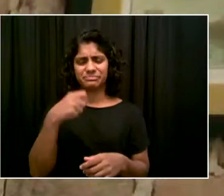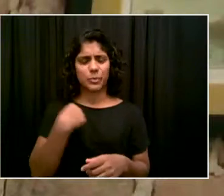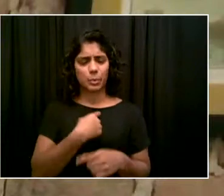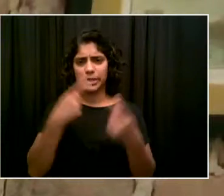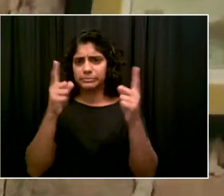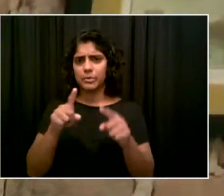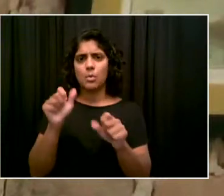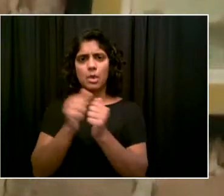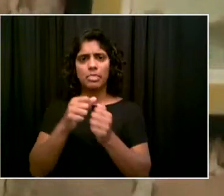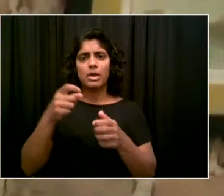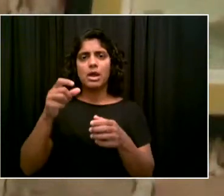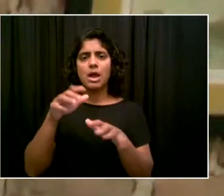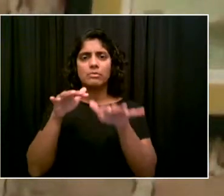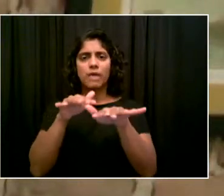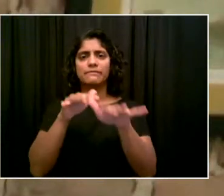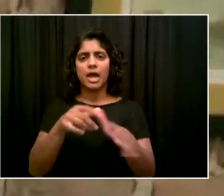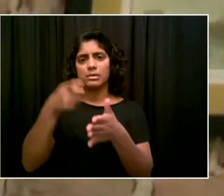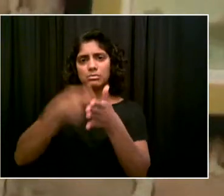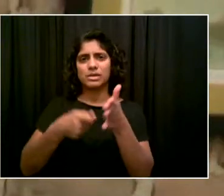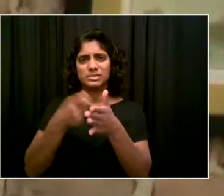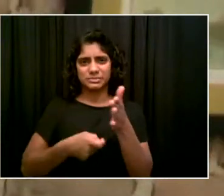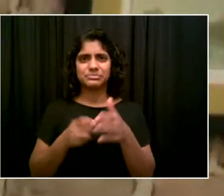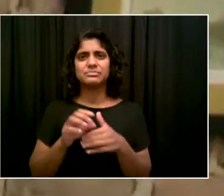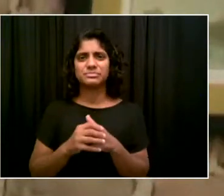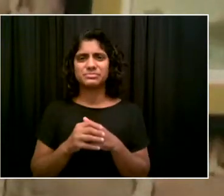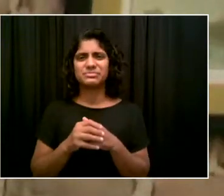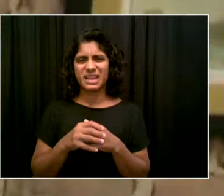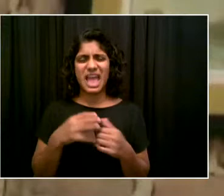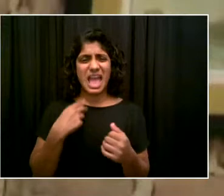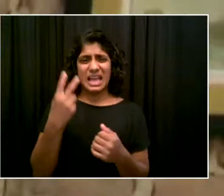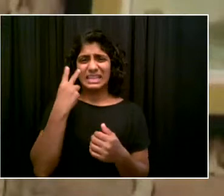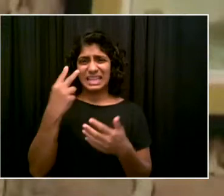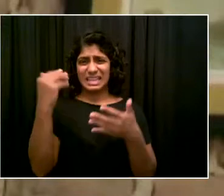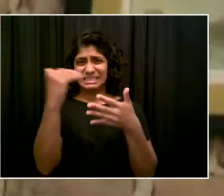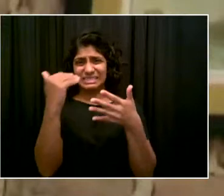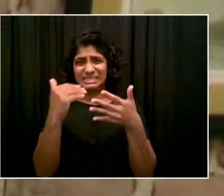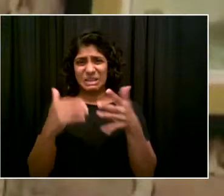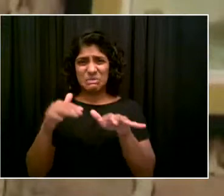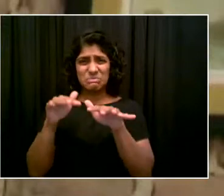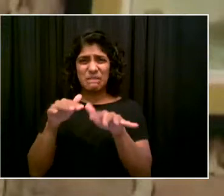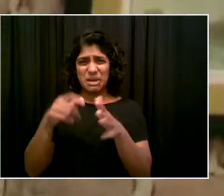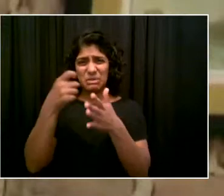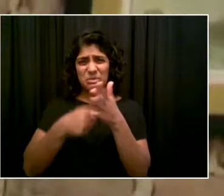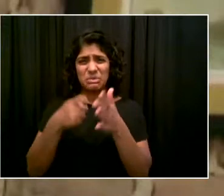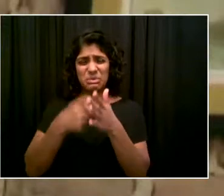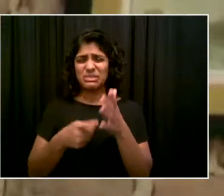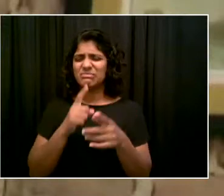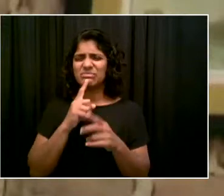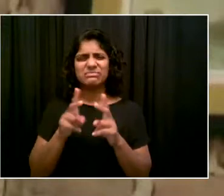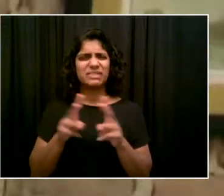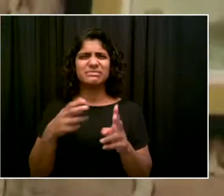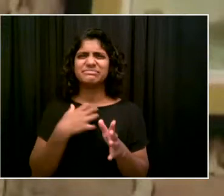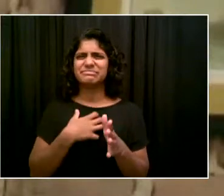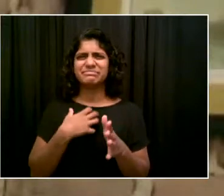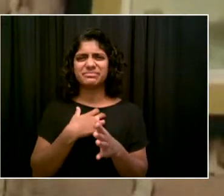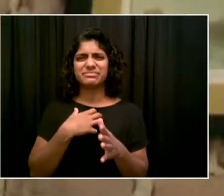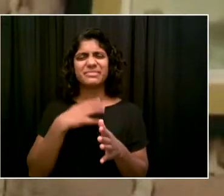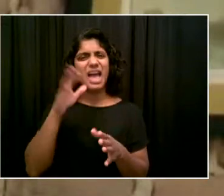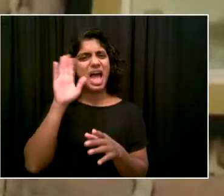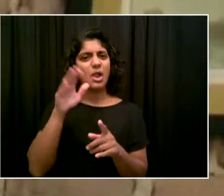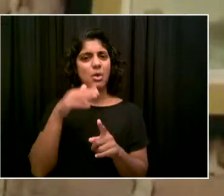CLEANER AND CITY